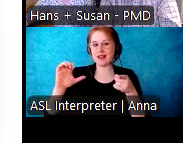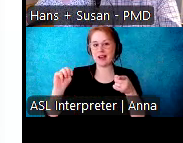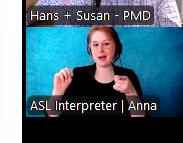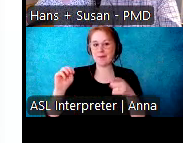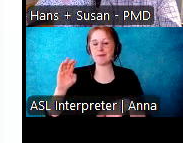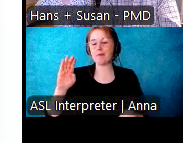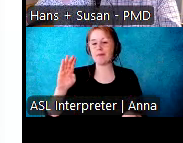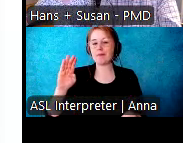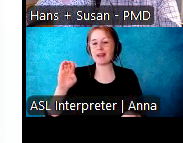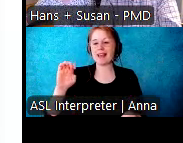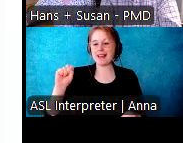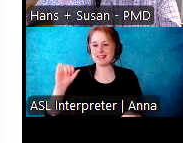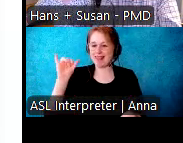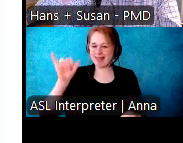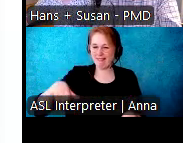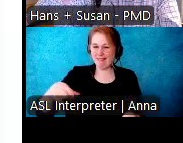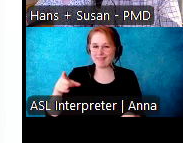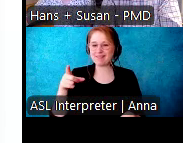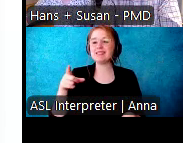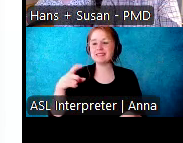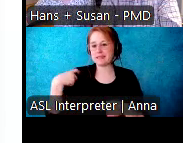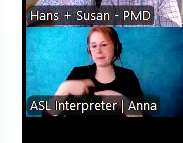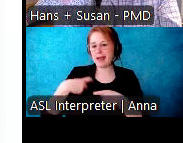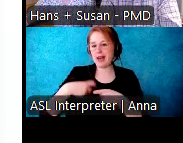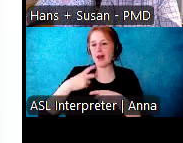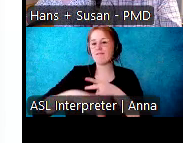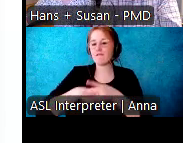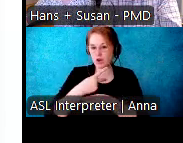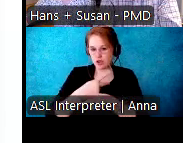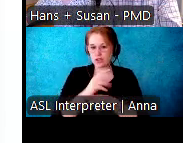Which is the Spanish version of the website.